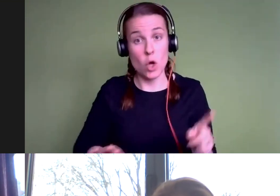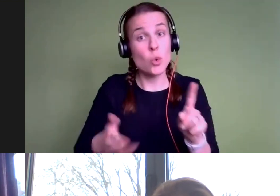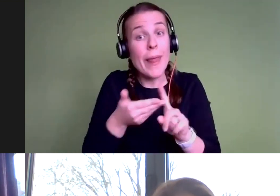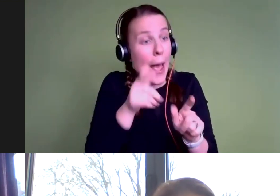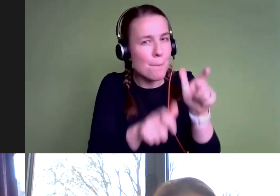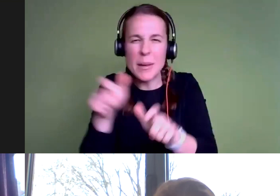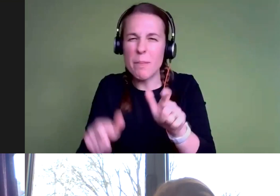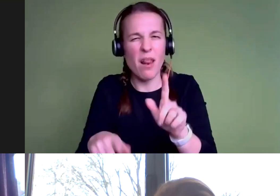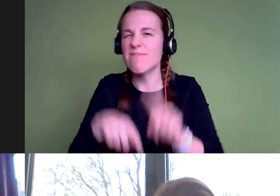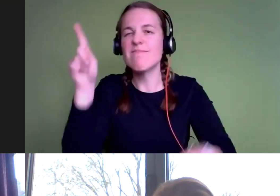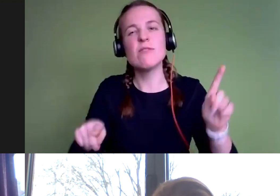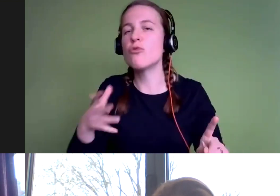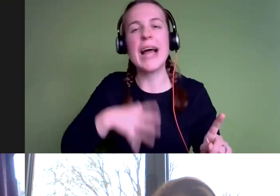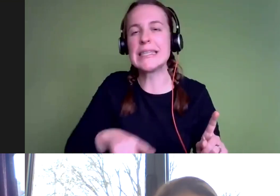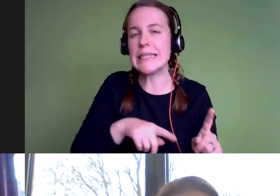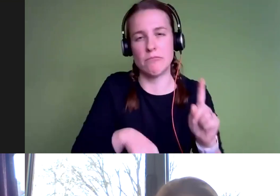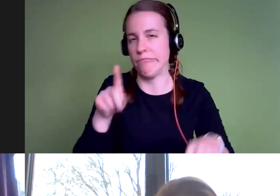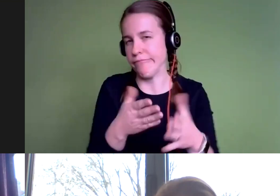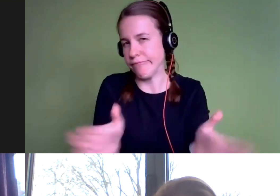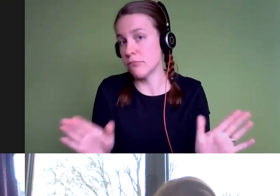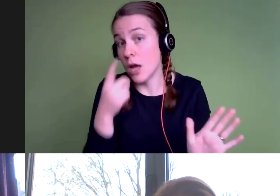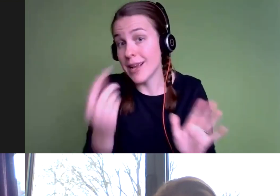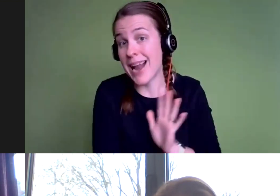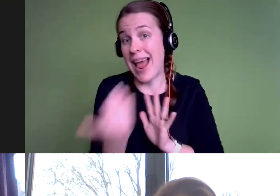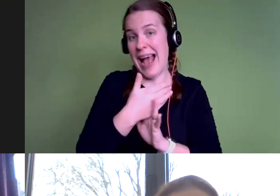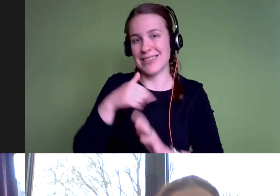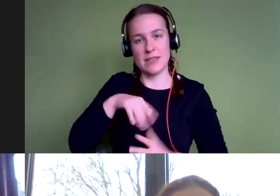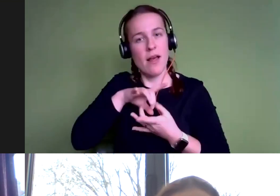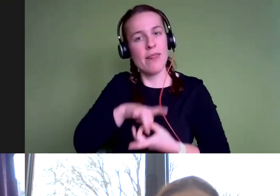Our aim is to ensure that people with varying needs have the opportunity